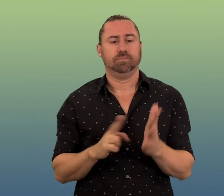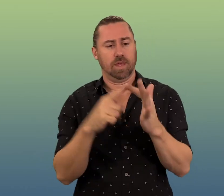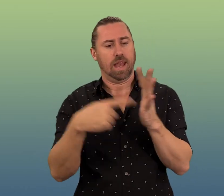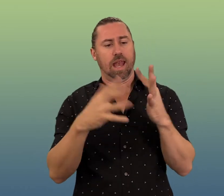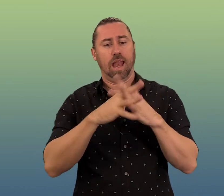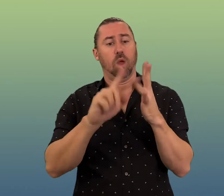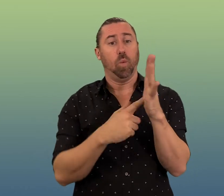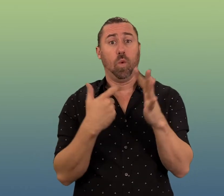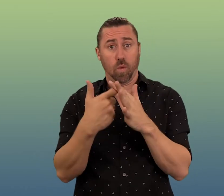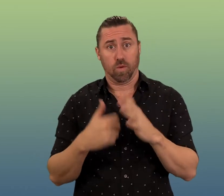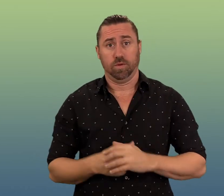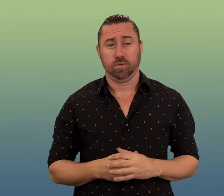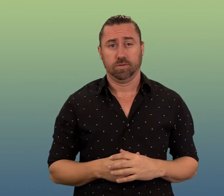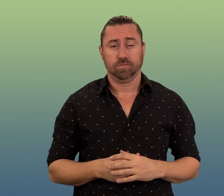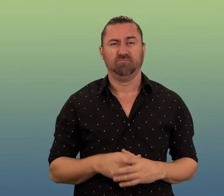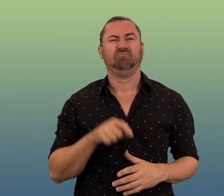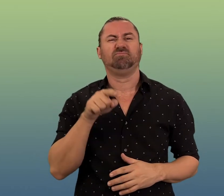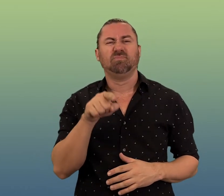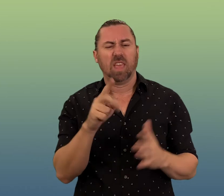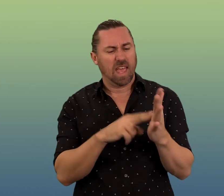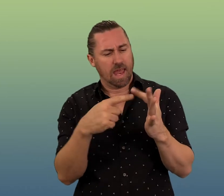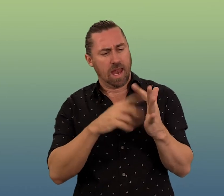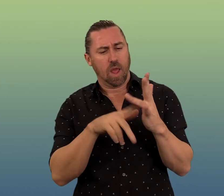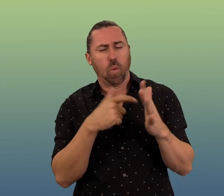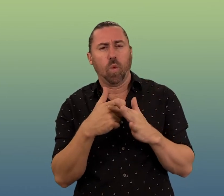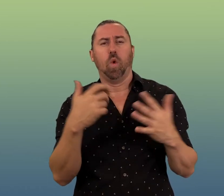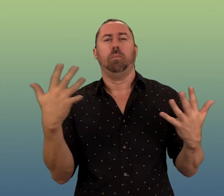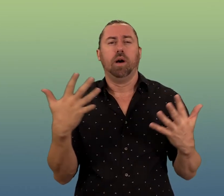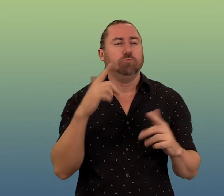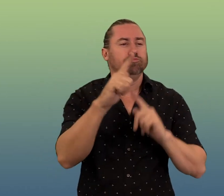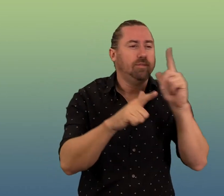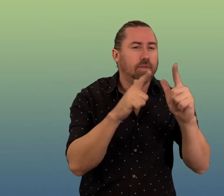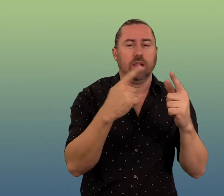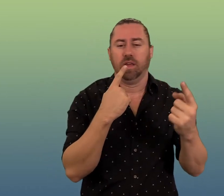Network. This refers to all transport products, services,